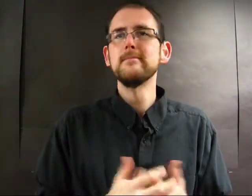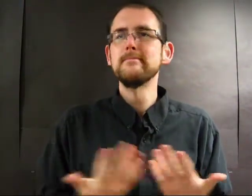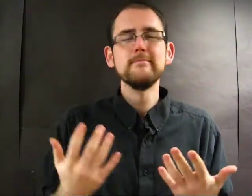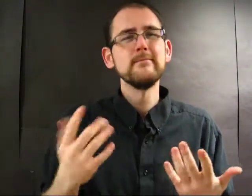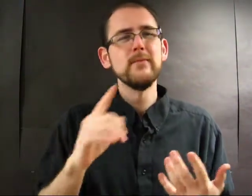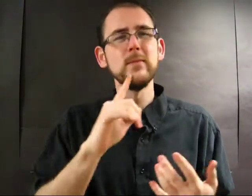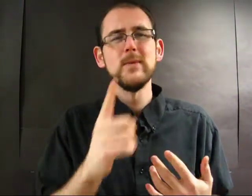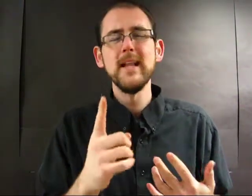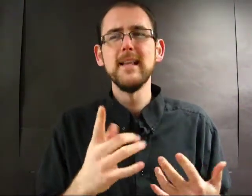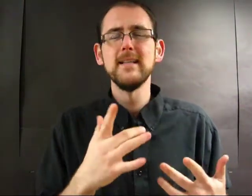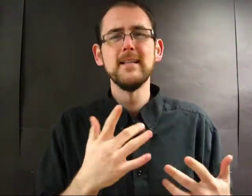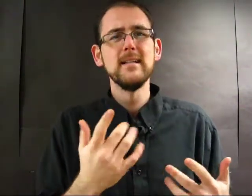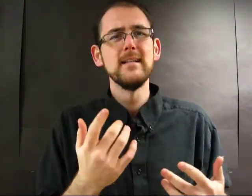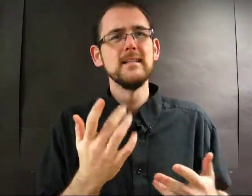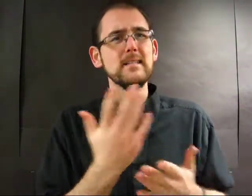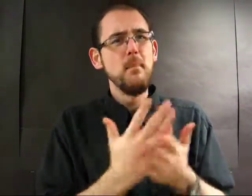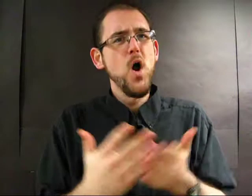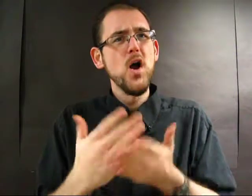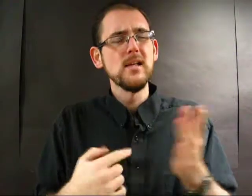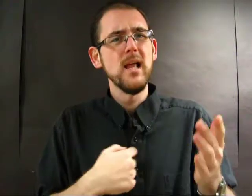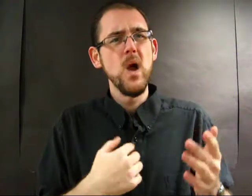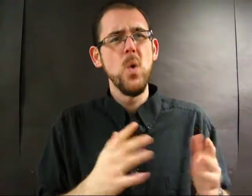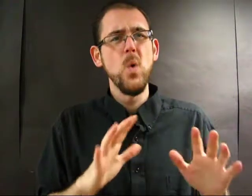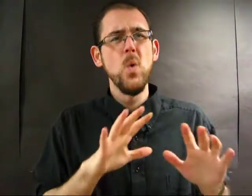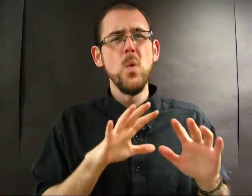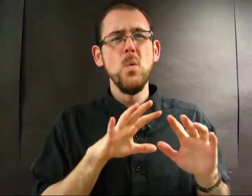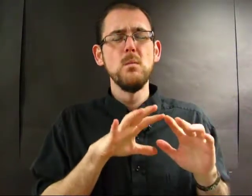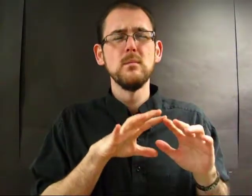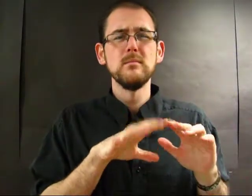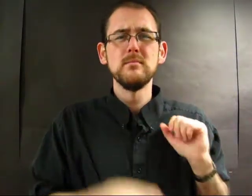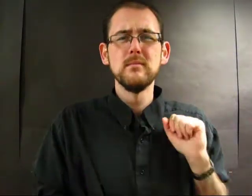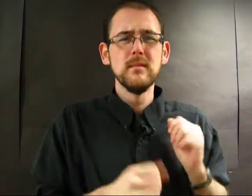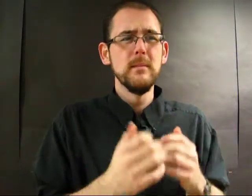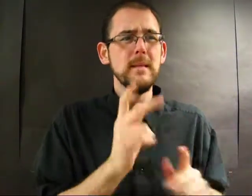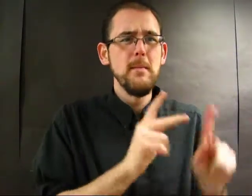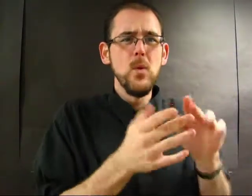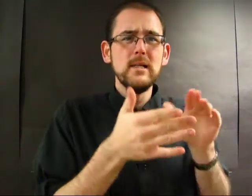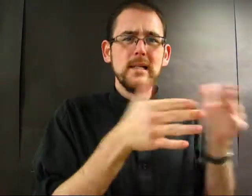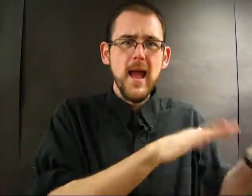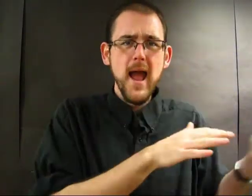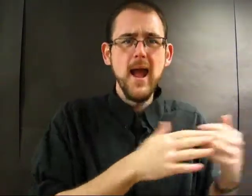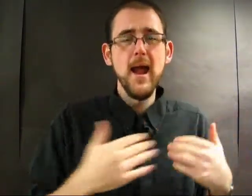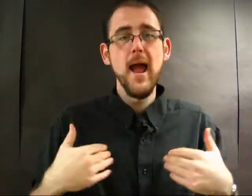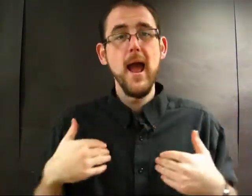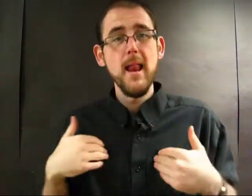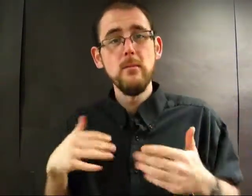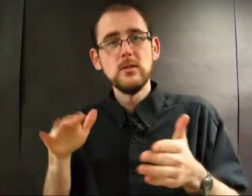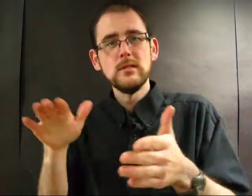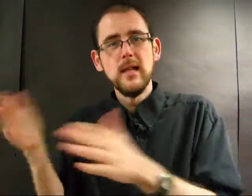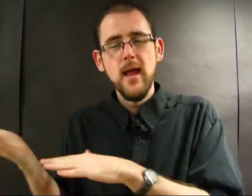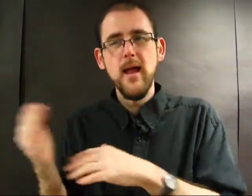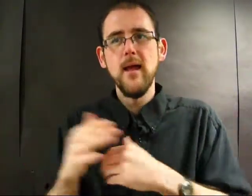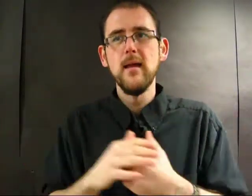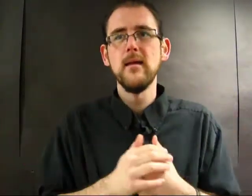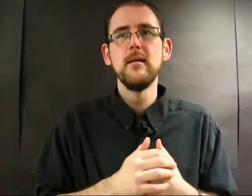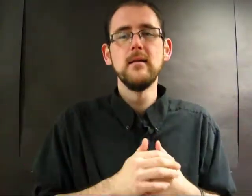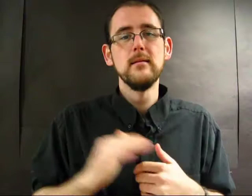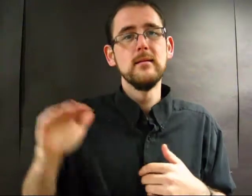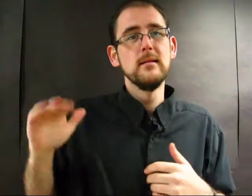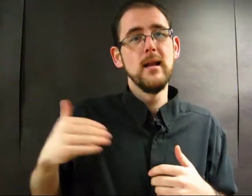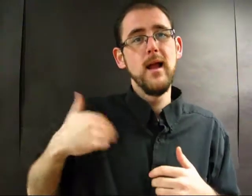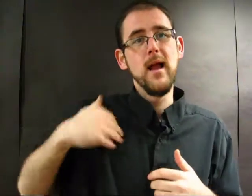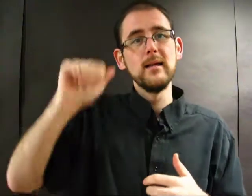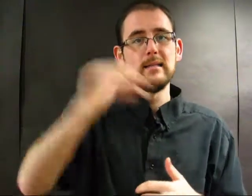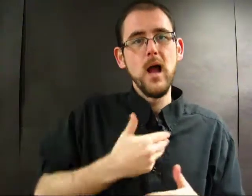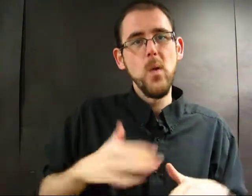There were parts that I found wrenching, when people and animals died, and the young son